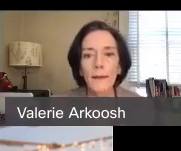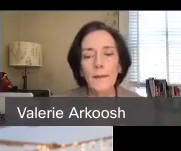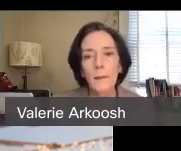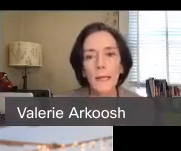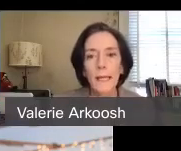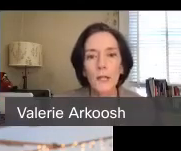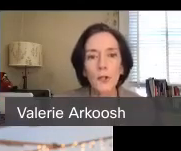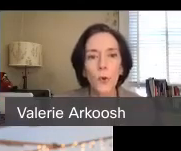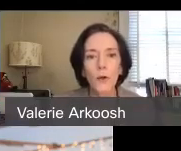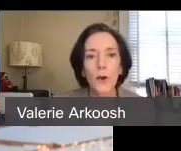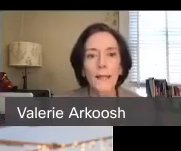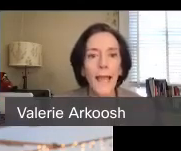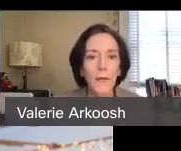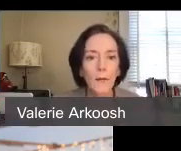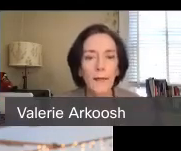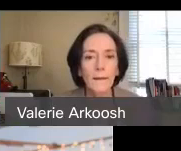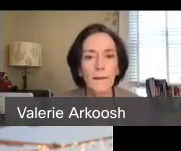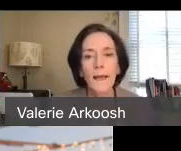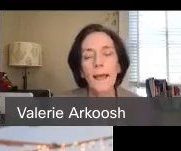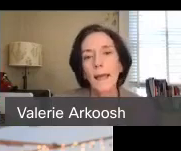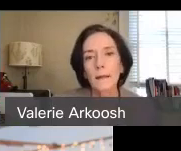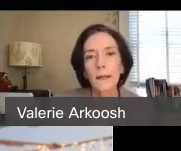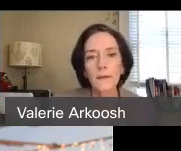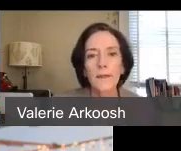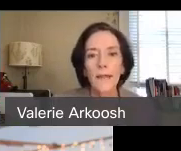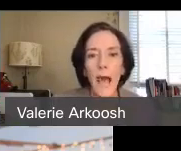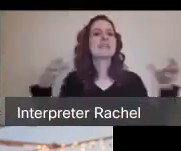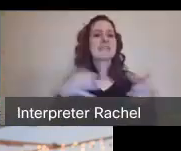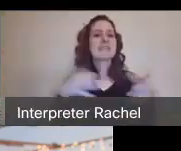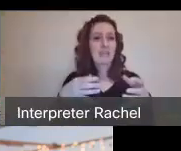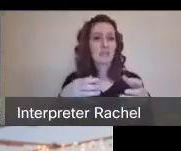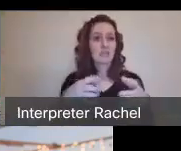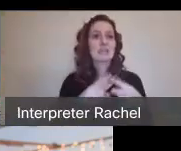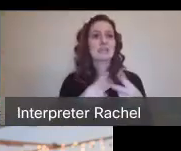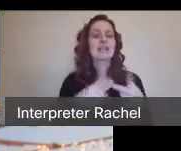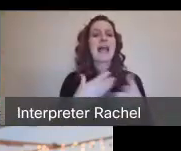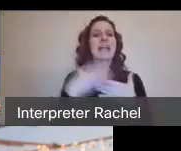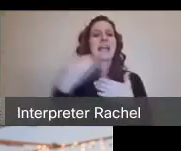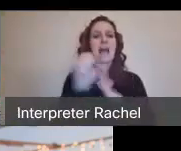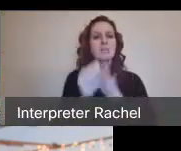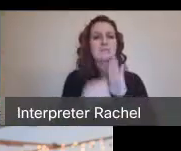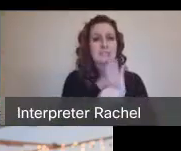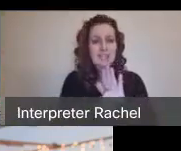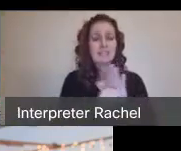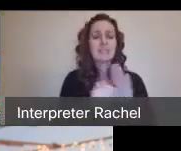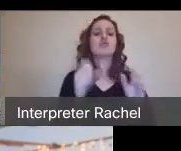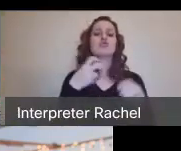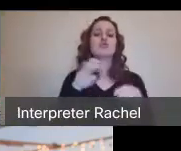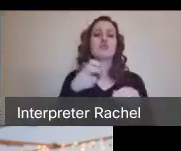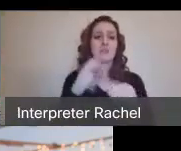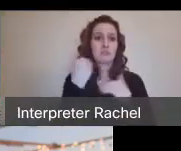mitigation order on gatherings and lifted the out-of-state travel restrictions. Because of this,